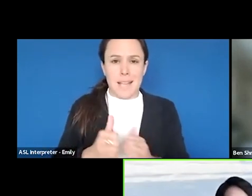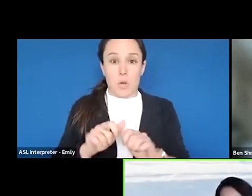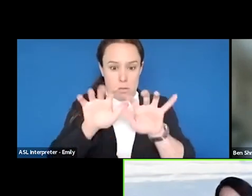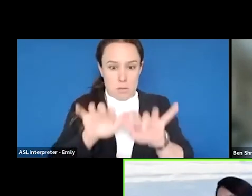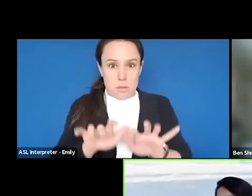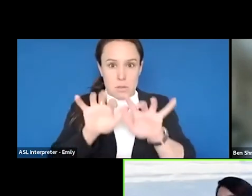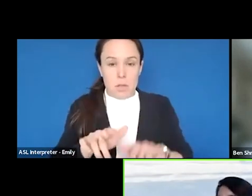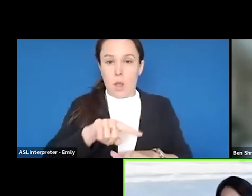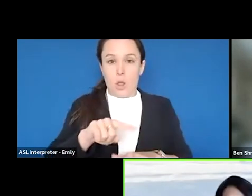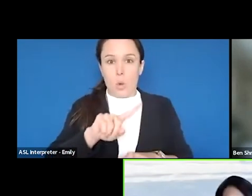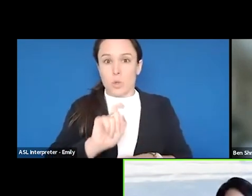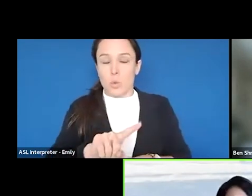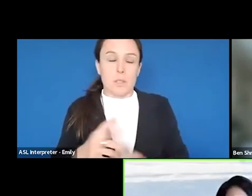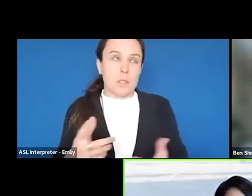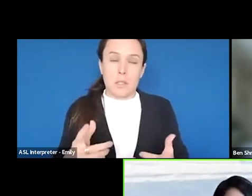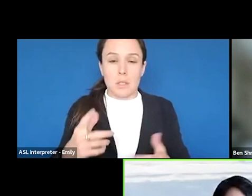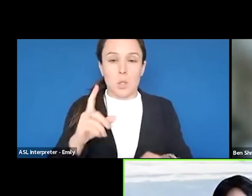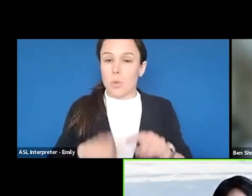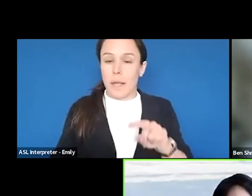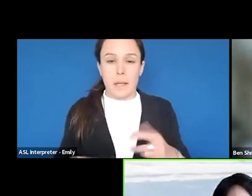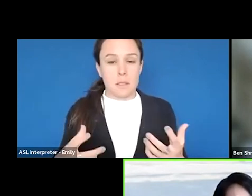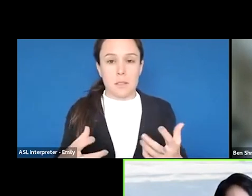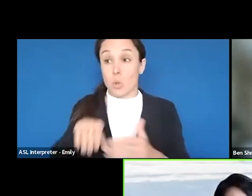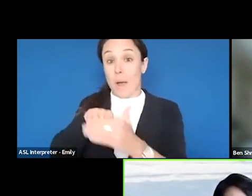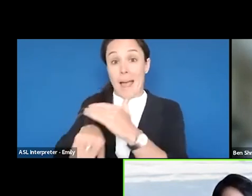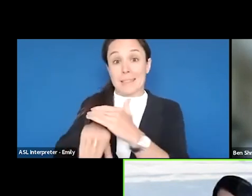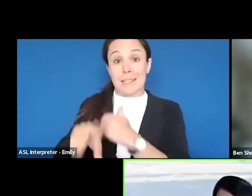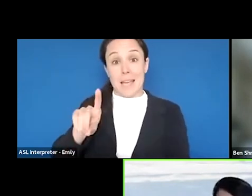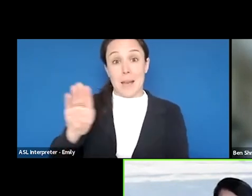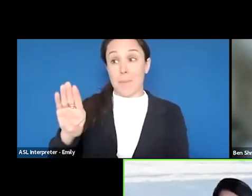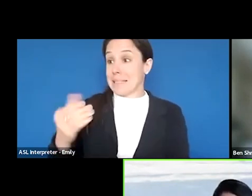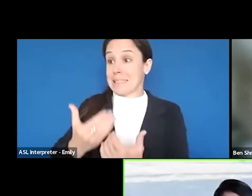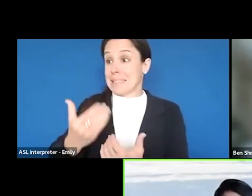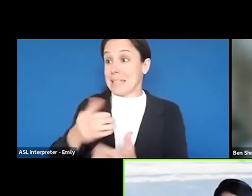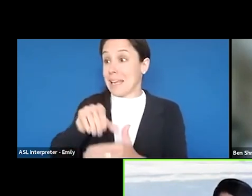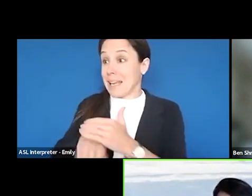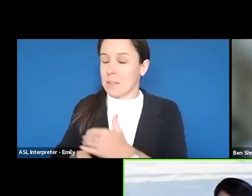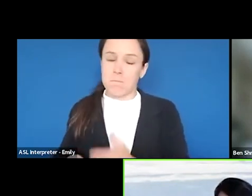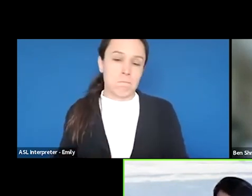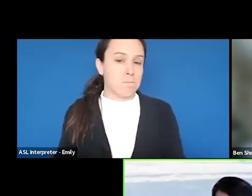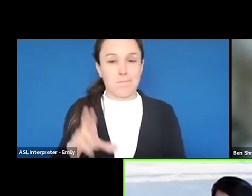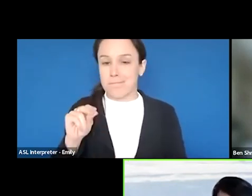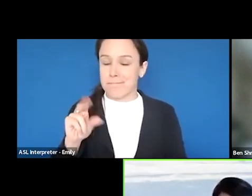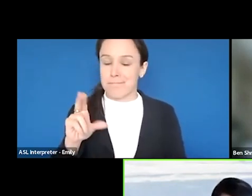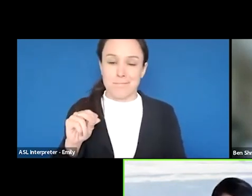anybody to be able to access the database easily so what we are what -- what -- what -- what we're